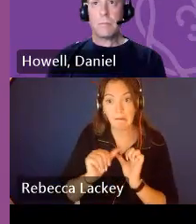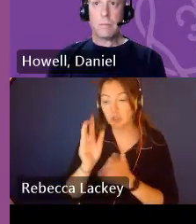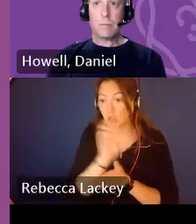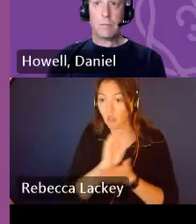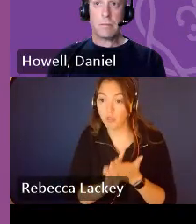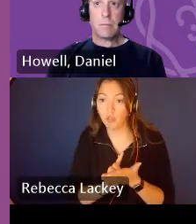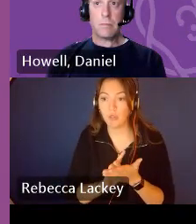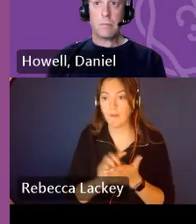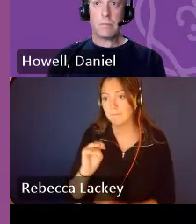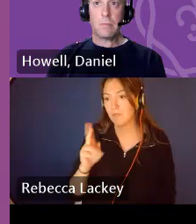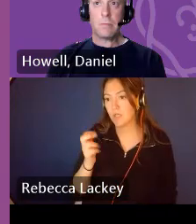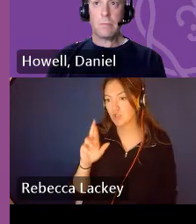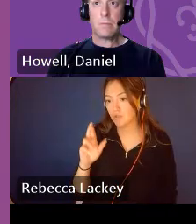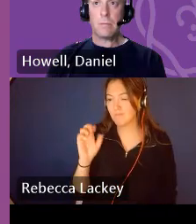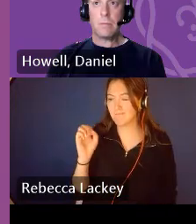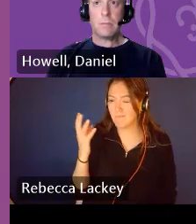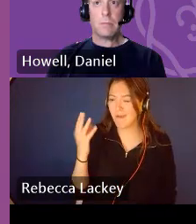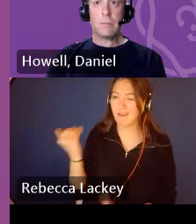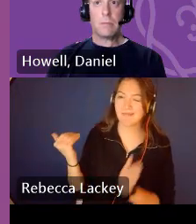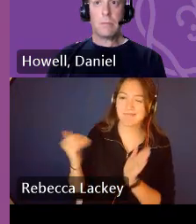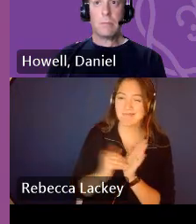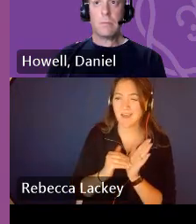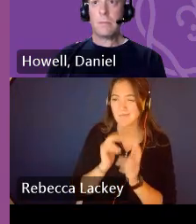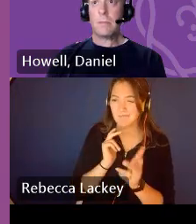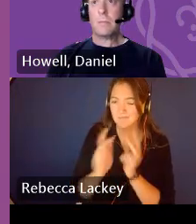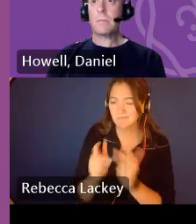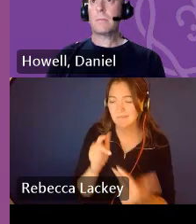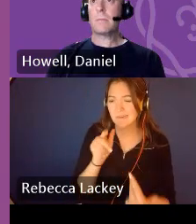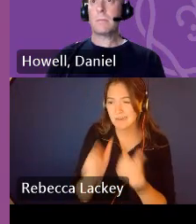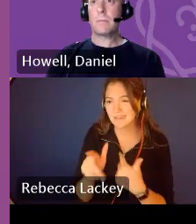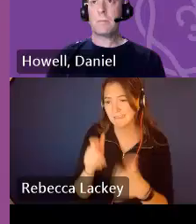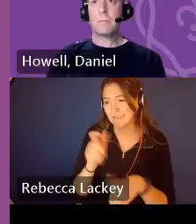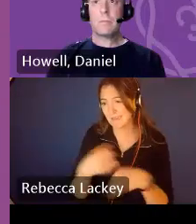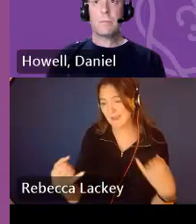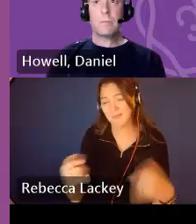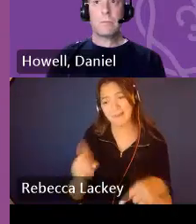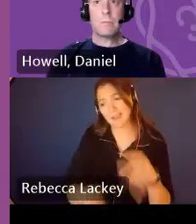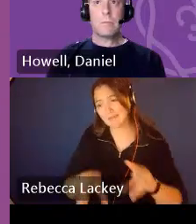Manchester has hundreds of thousands of cars daily. This timeline is totally unacceptable